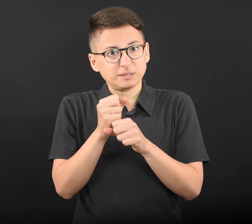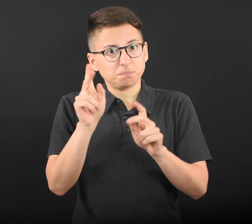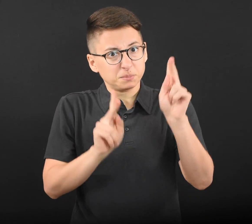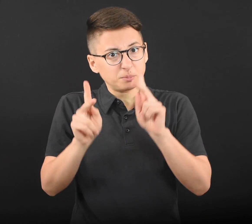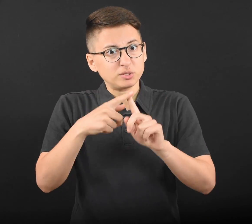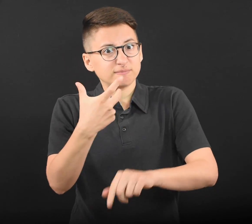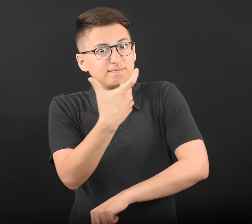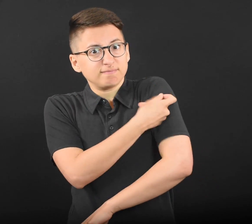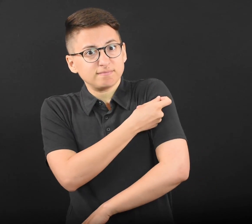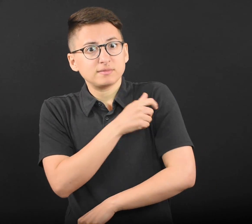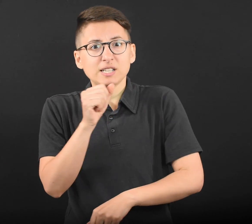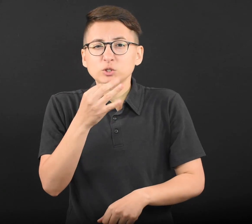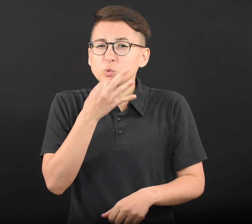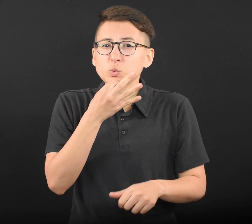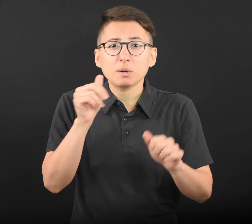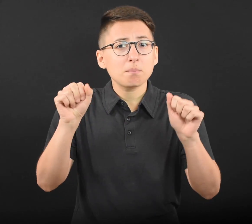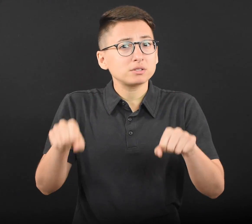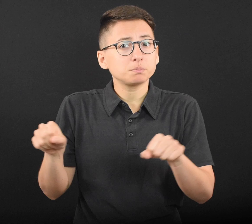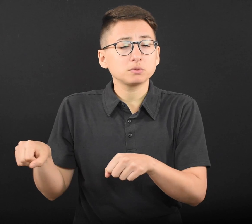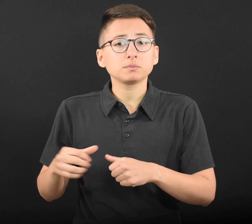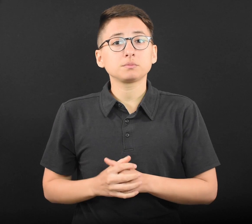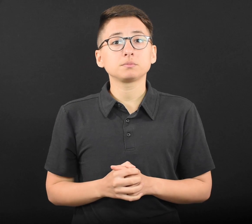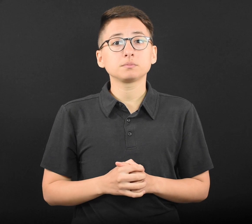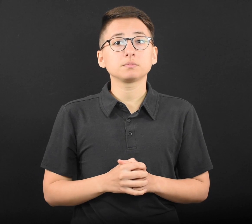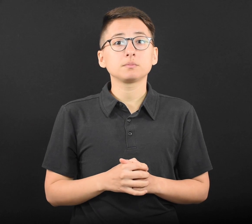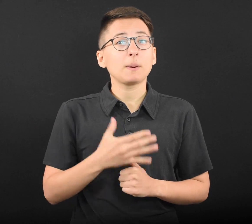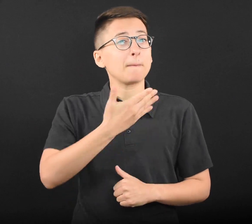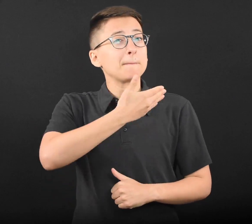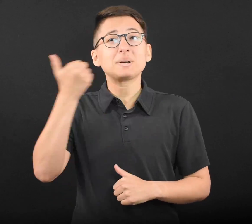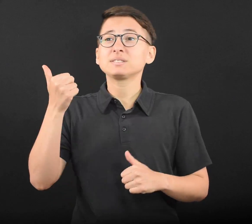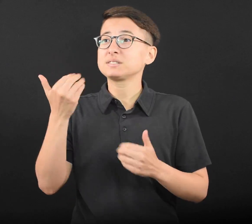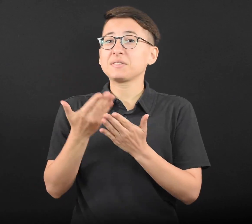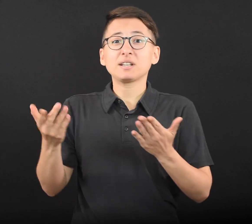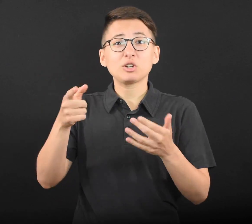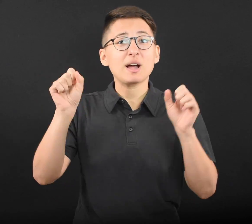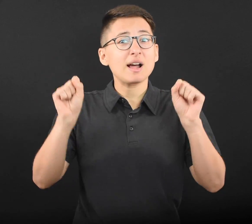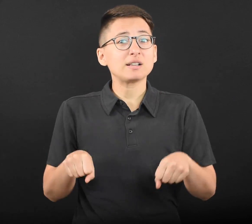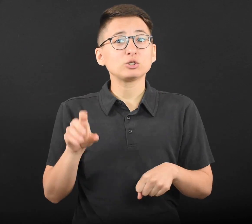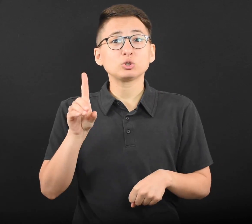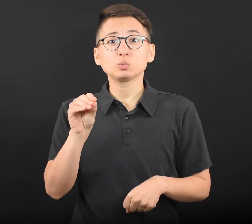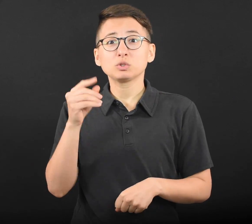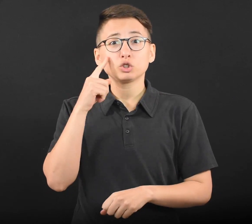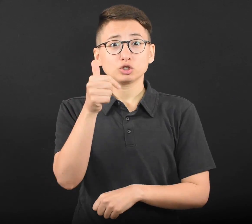as soon as possible. The best thing you can do for yourself and your community is to get the